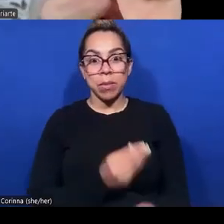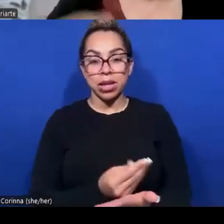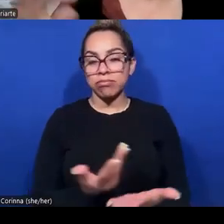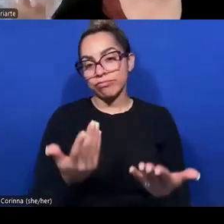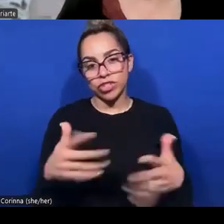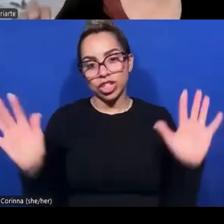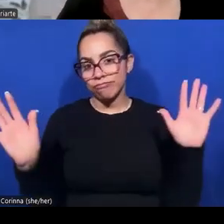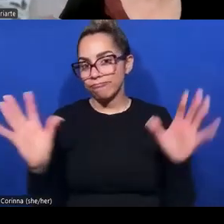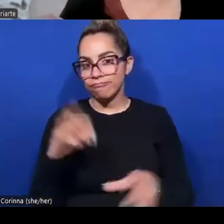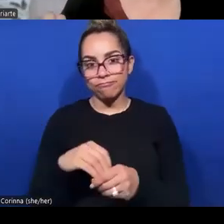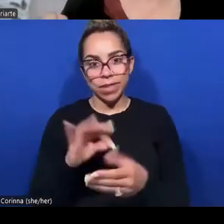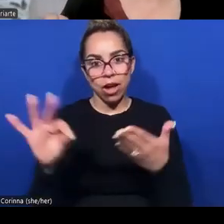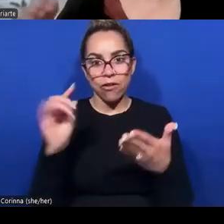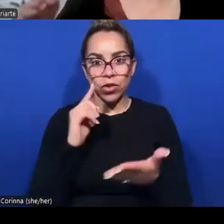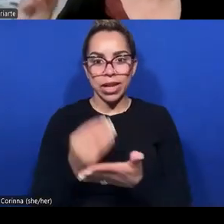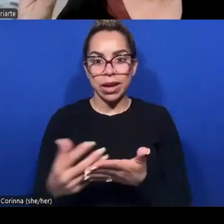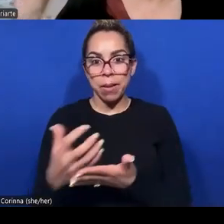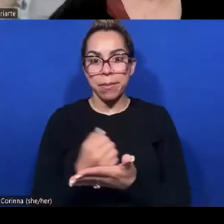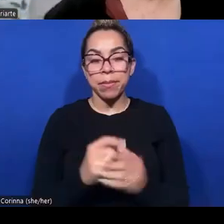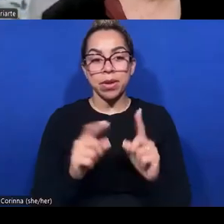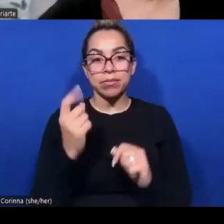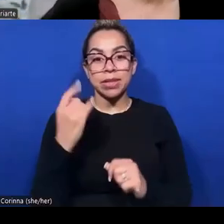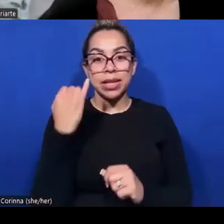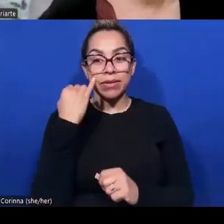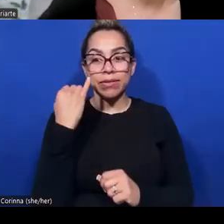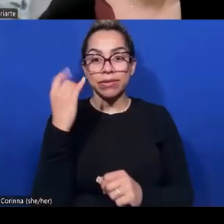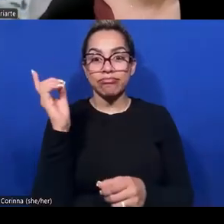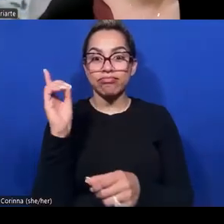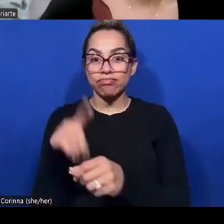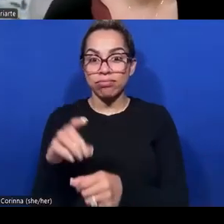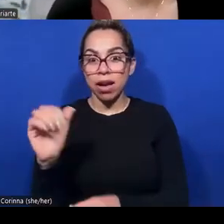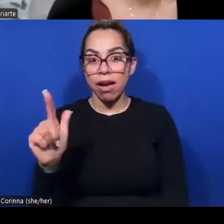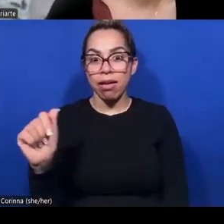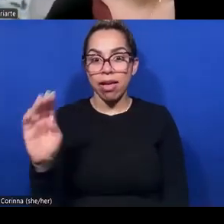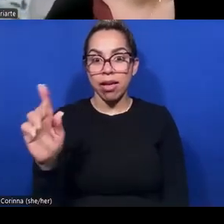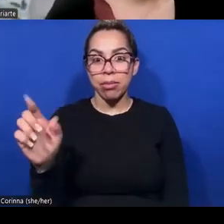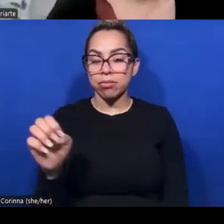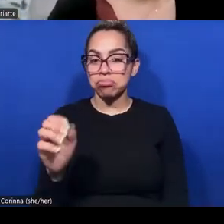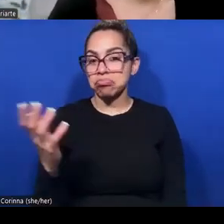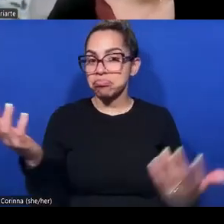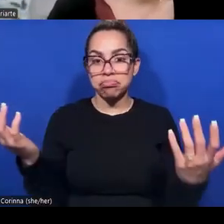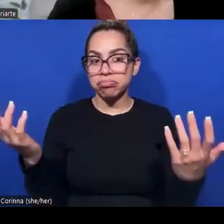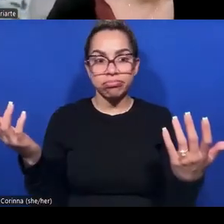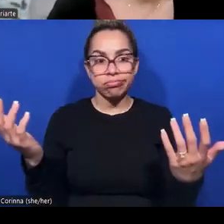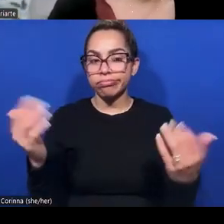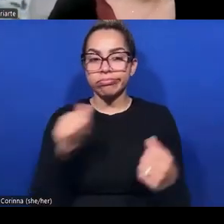But if that same person would put puts money directly into my Cal Able account, it's not considered income to me.